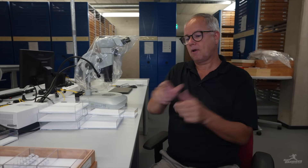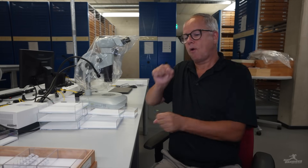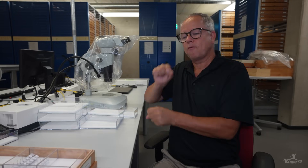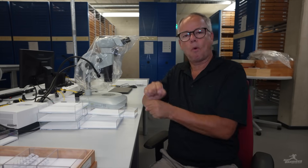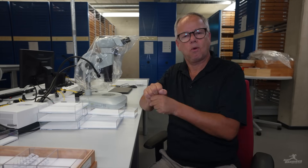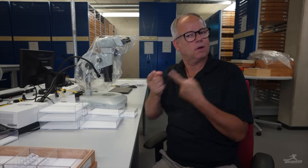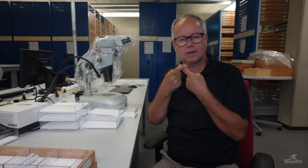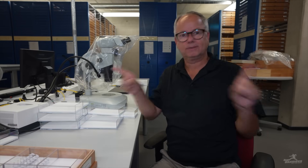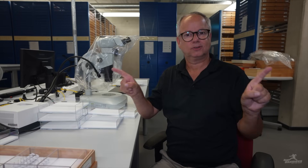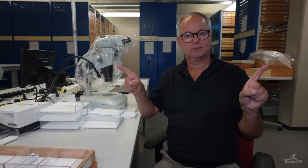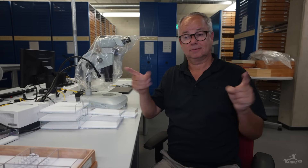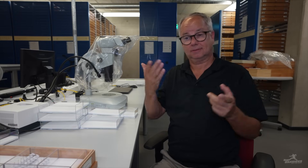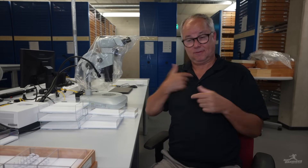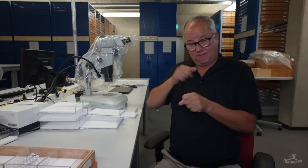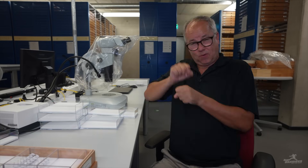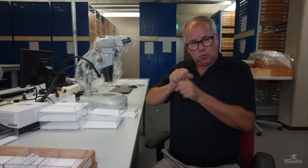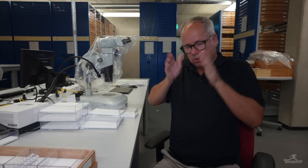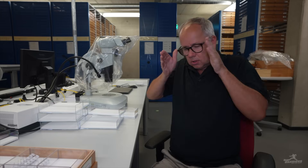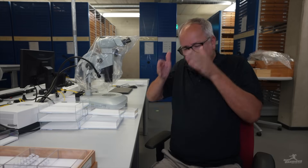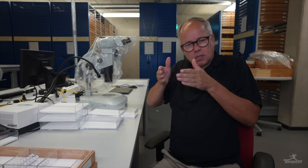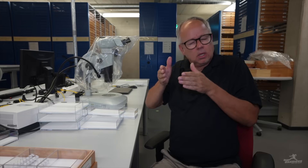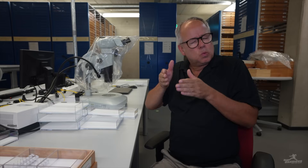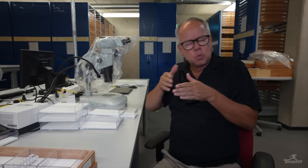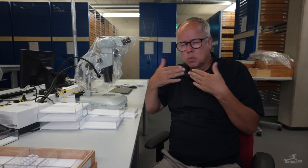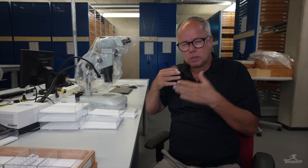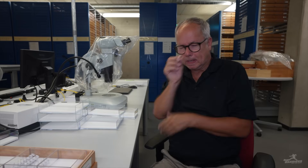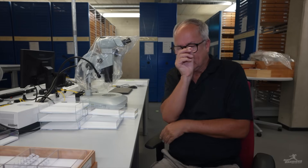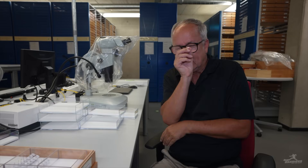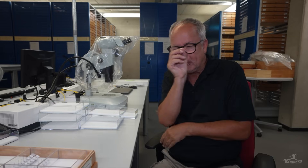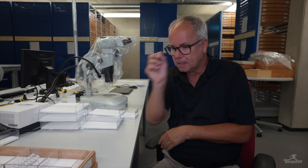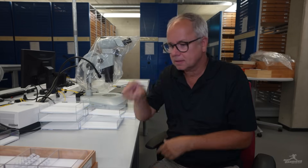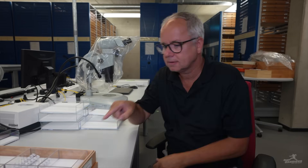is applied differently in my work. At work I focus on the tiniest of details.